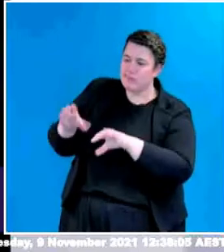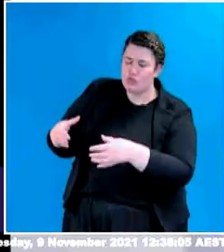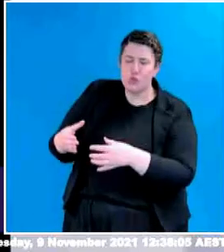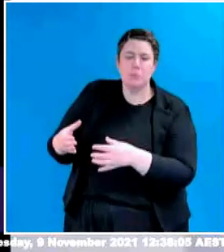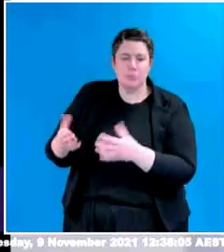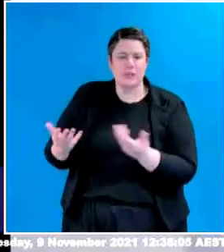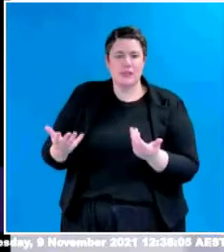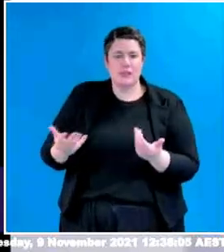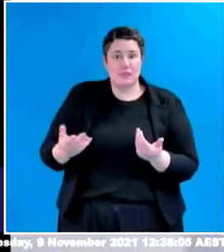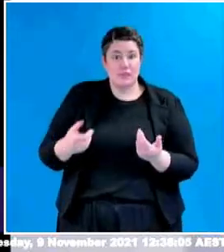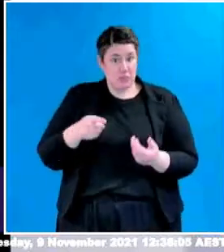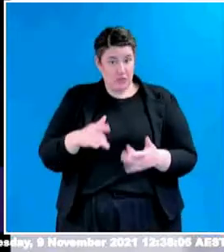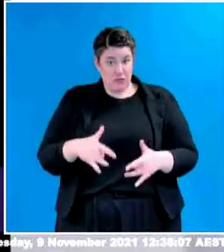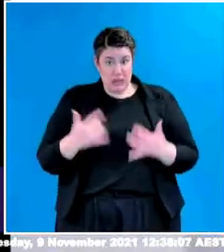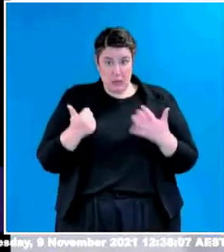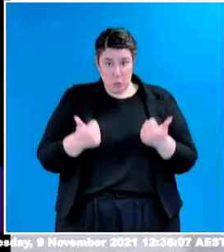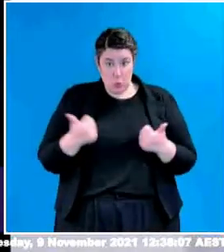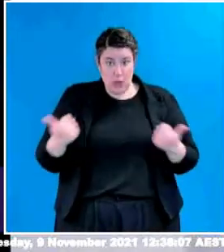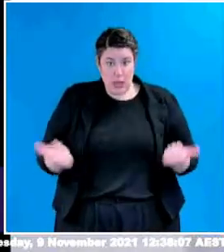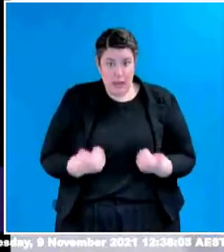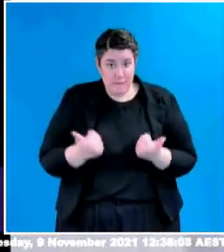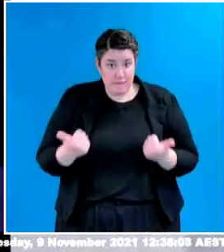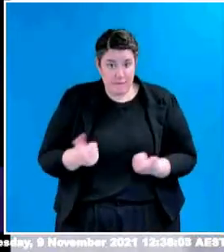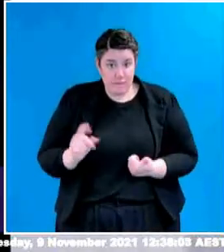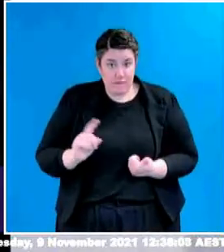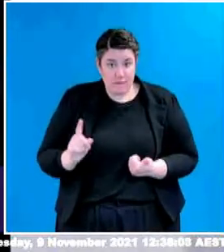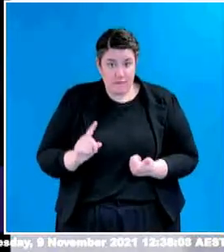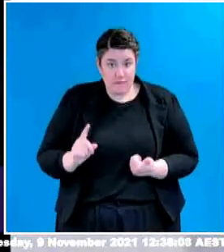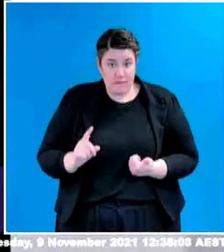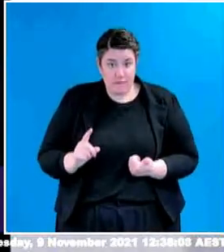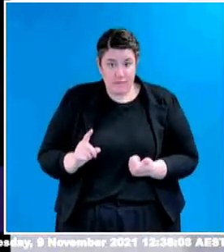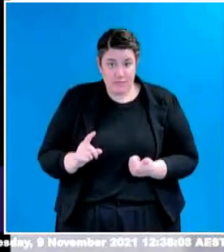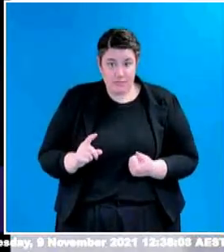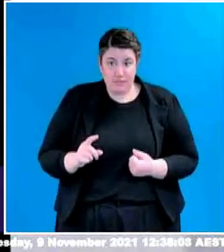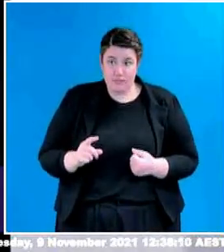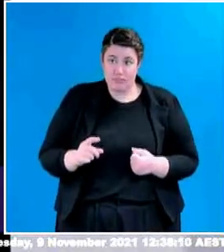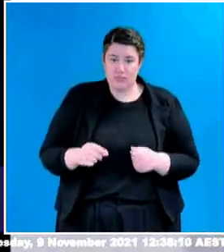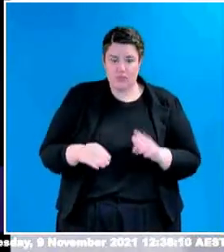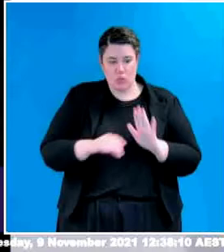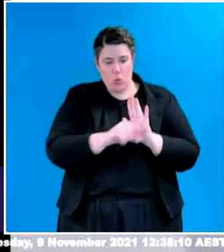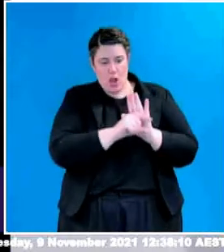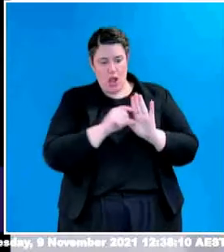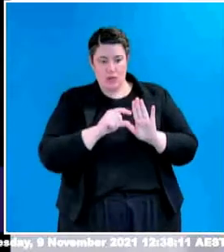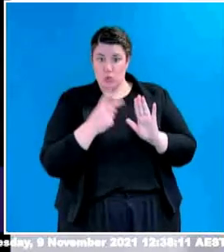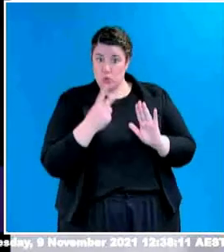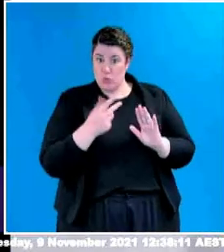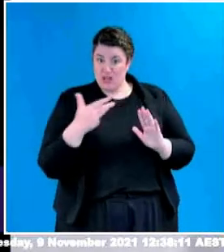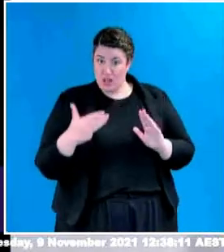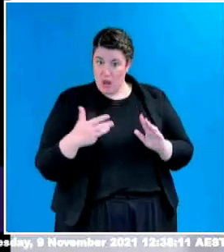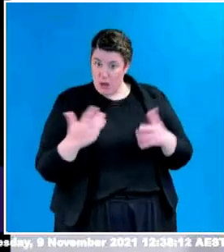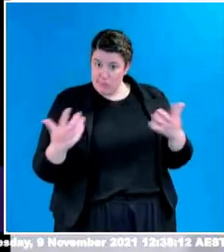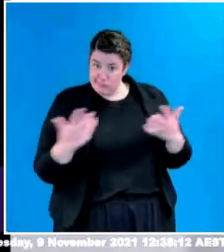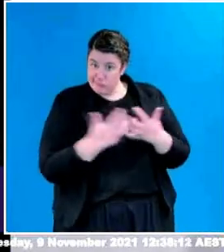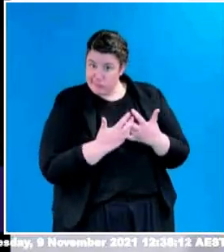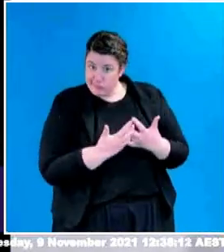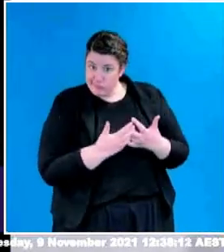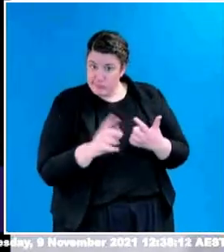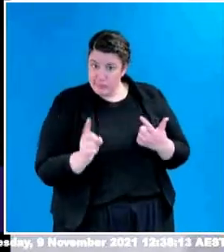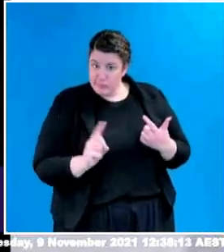How does that fit in with meeting, in your view, those Article obligations and